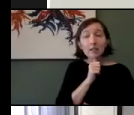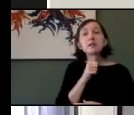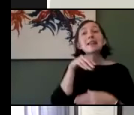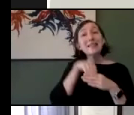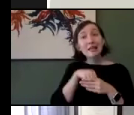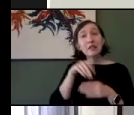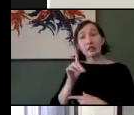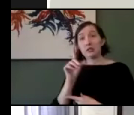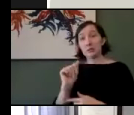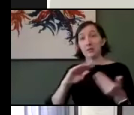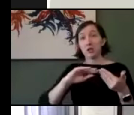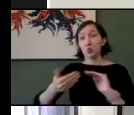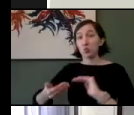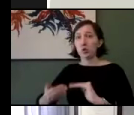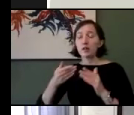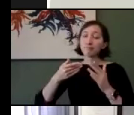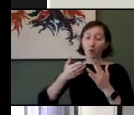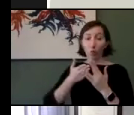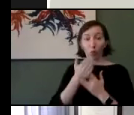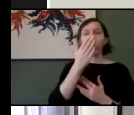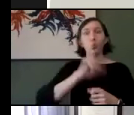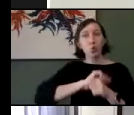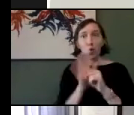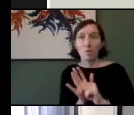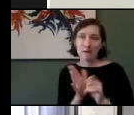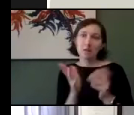So that's happening next week.